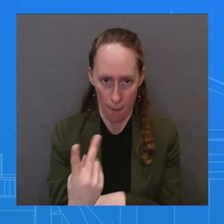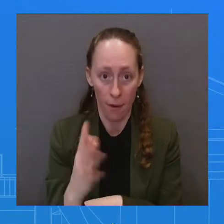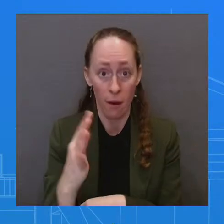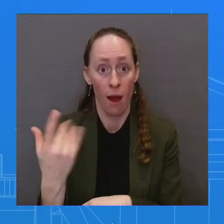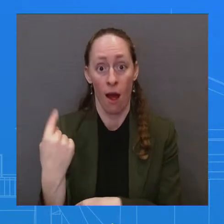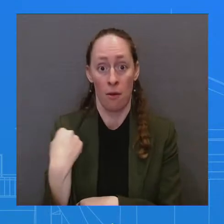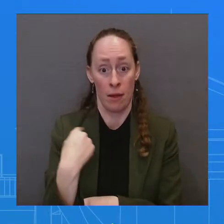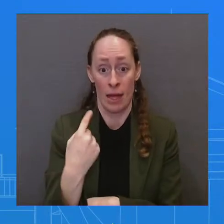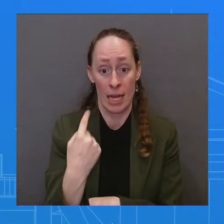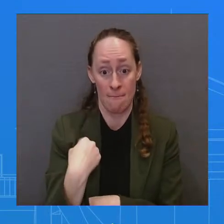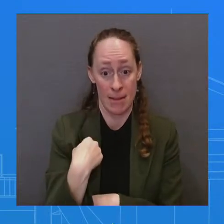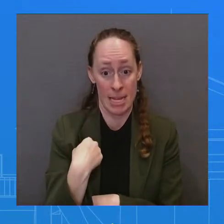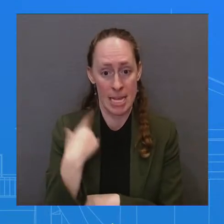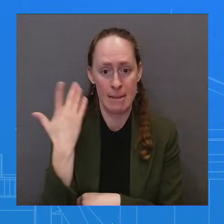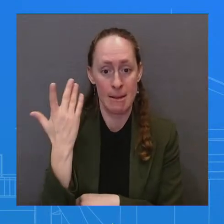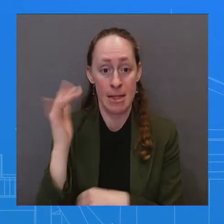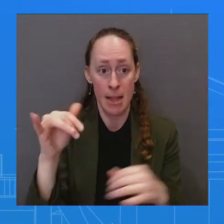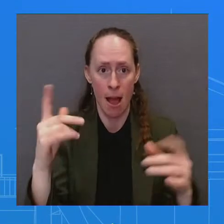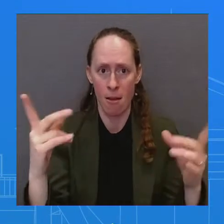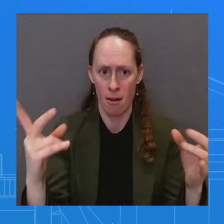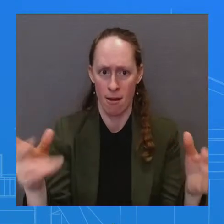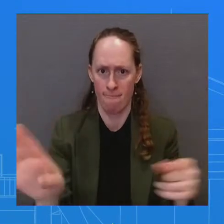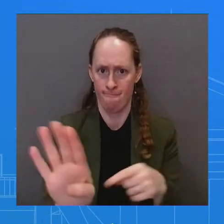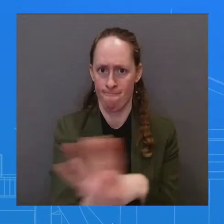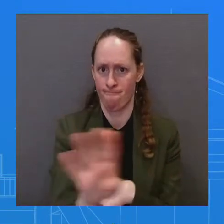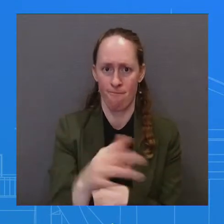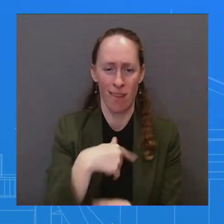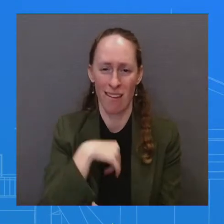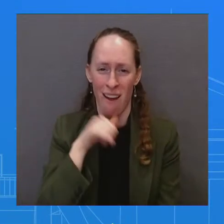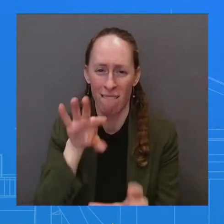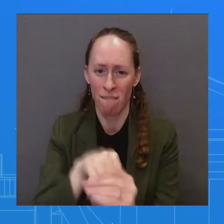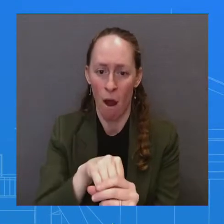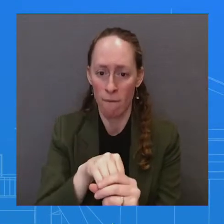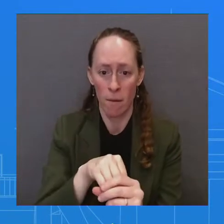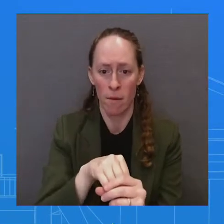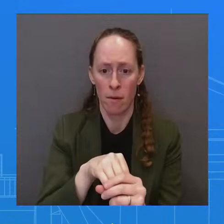released as soon as possible. The Press: And the truce being extended two days -- what happens now?